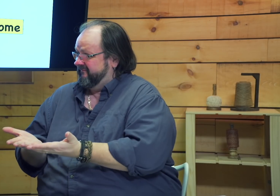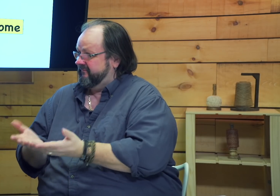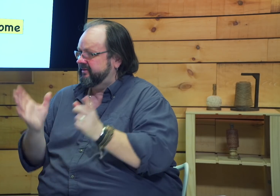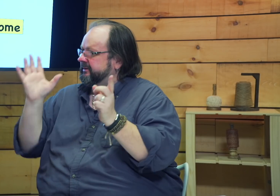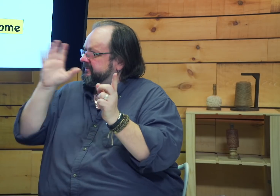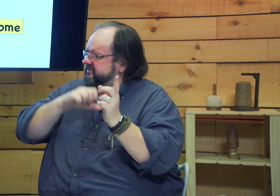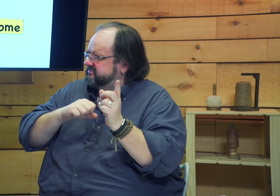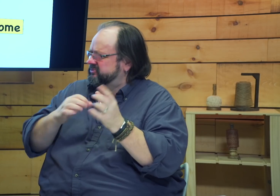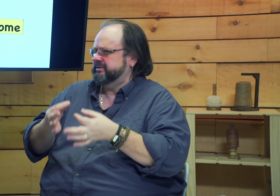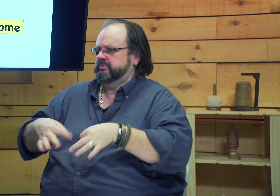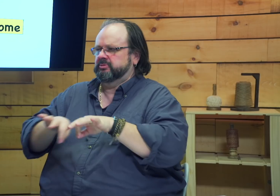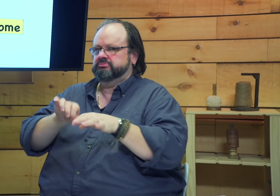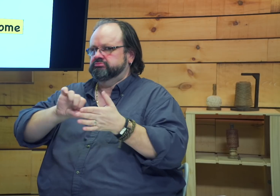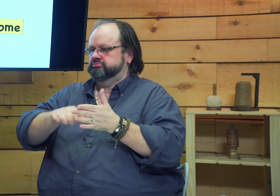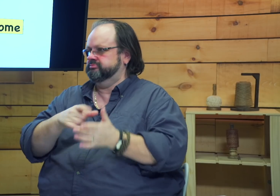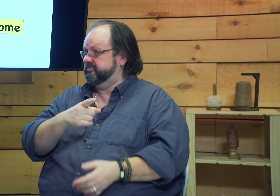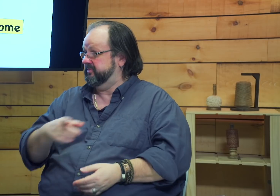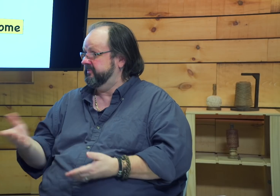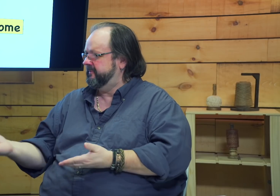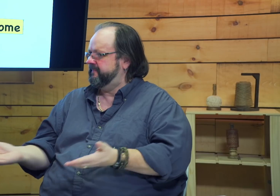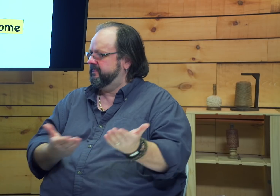The teacher missed the thank you because she didn't understand.